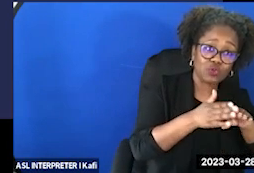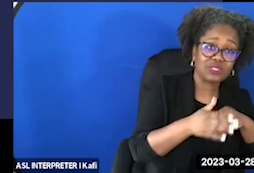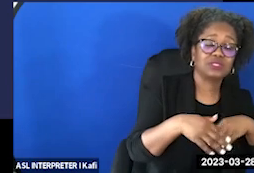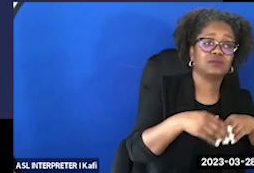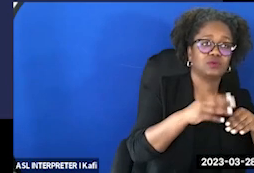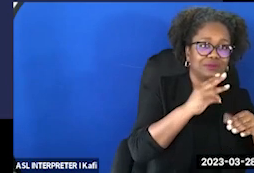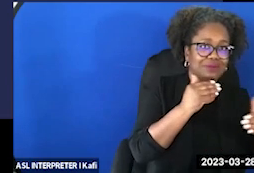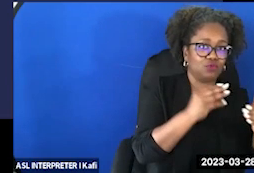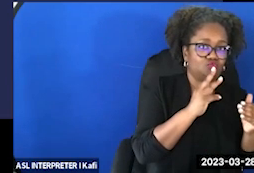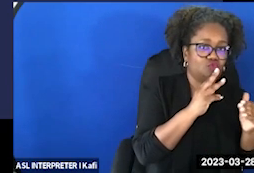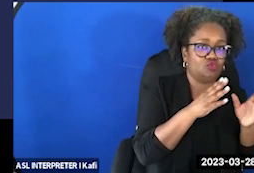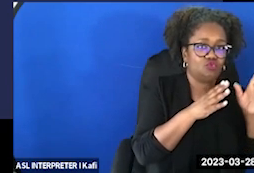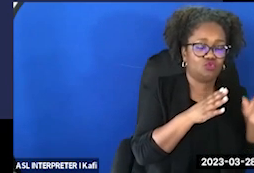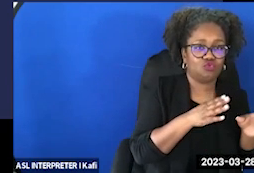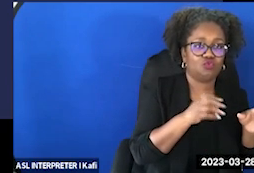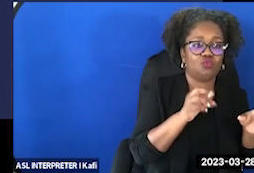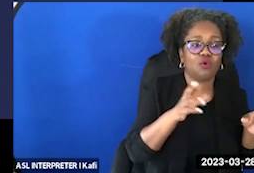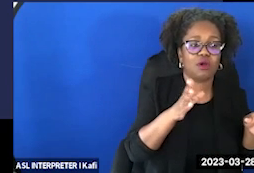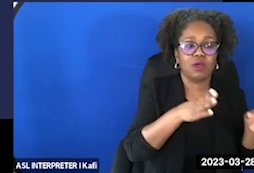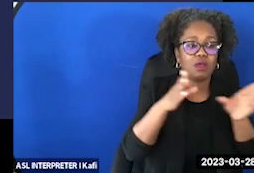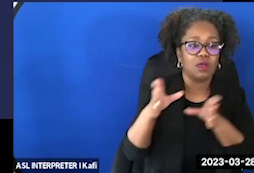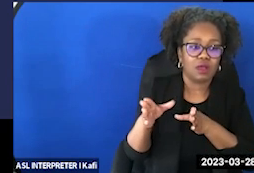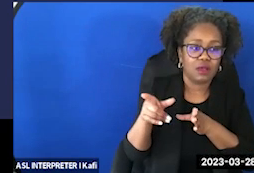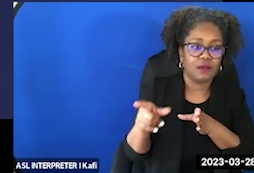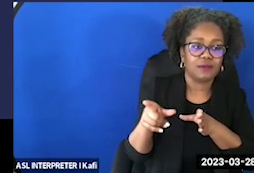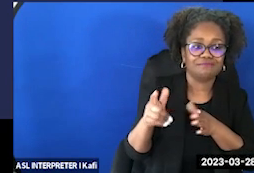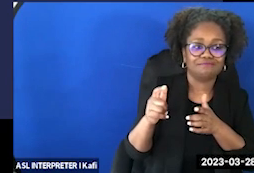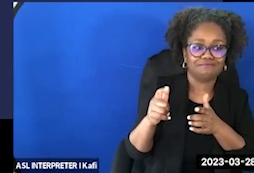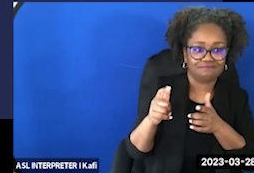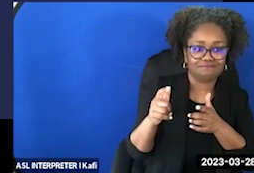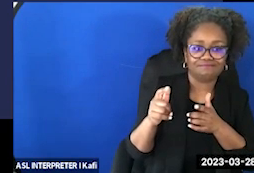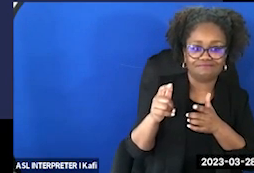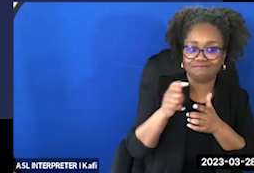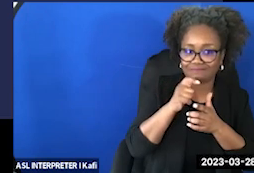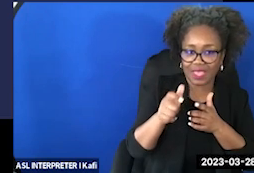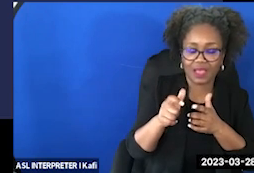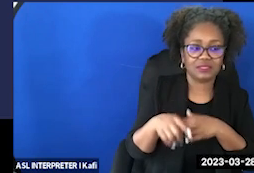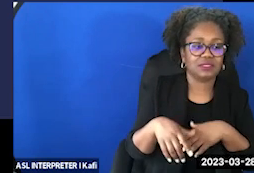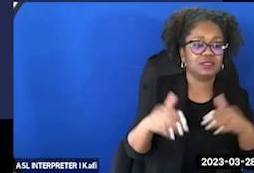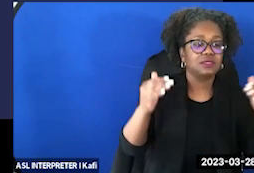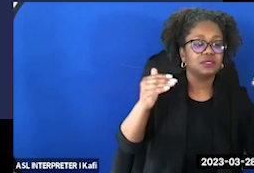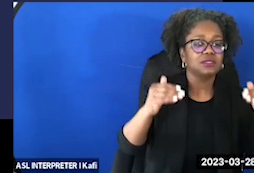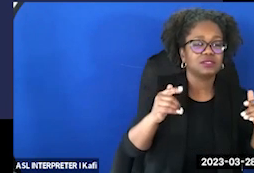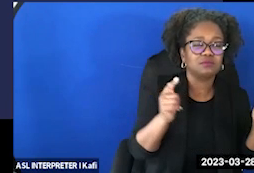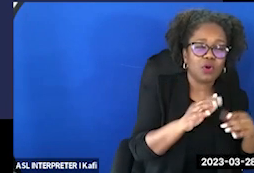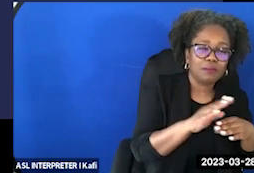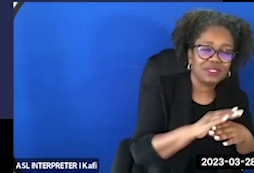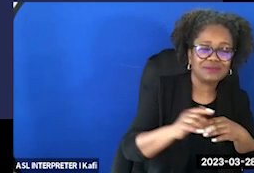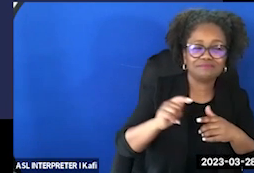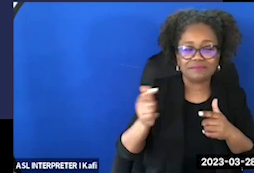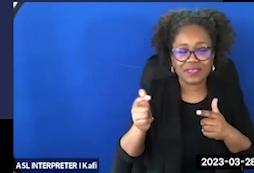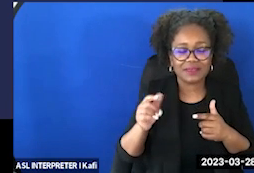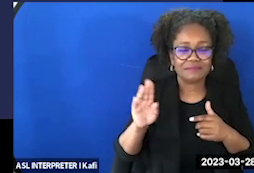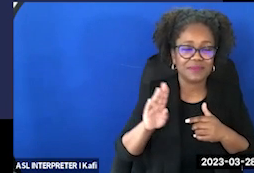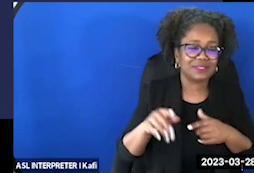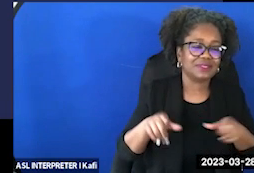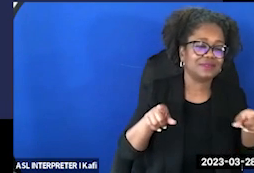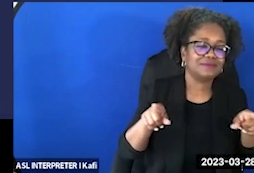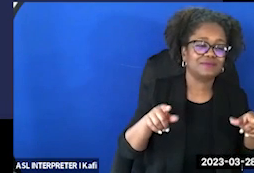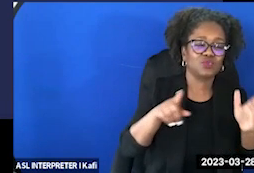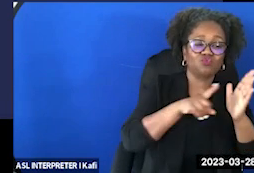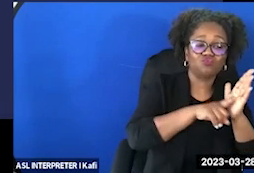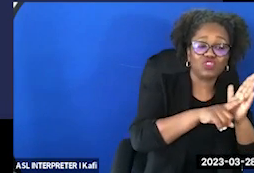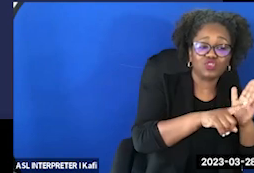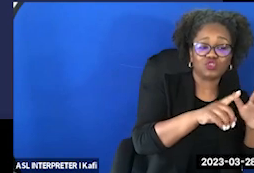Debbie Stine, Science & Technology Policy Academy: In fact, the conversation this morning was on this next one. Research Universities versus small universities. The small universes are having difficulty getting to the table at some of these big organizations.